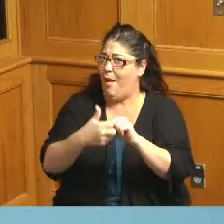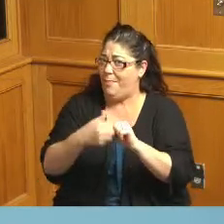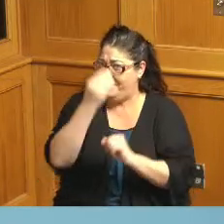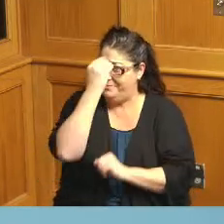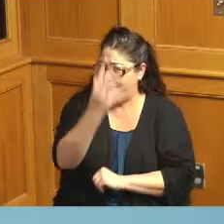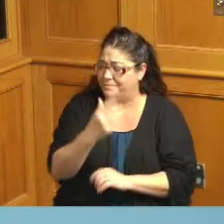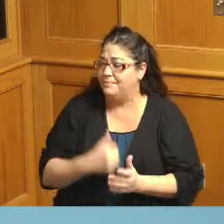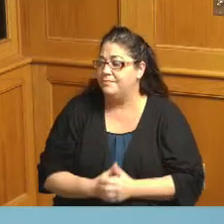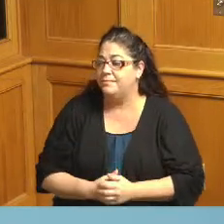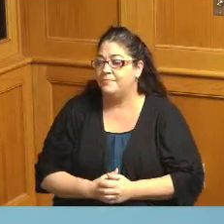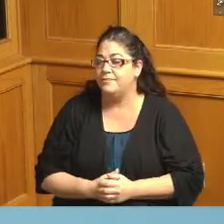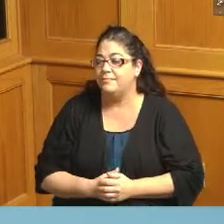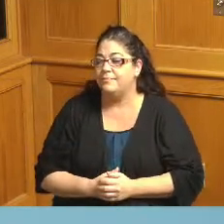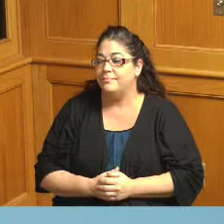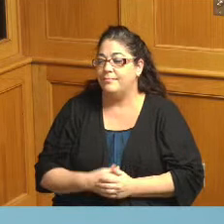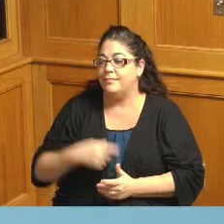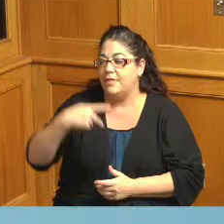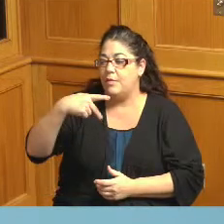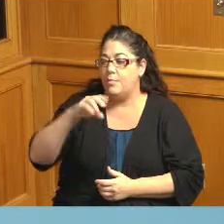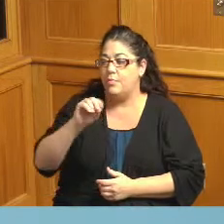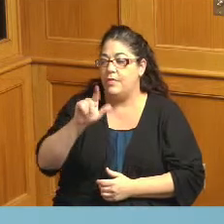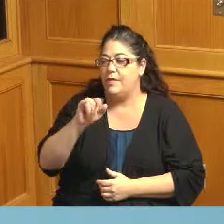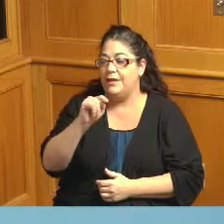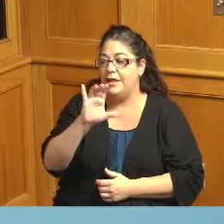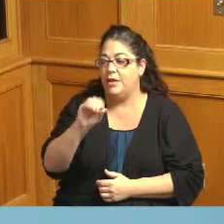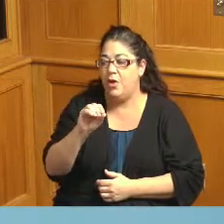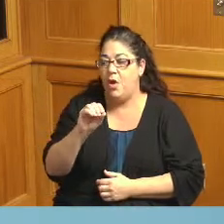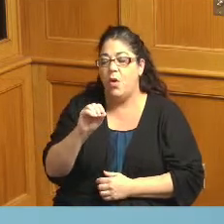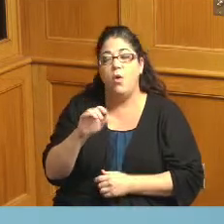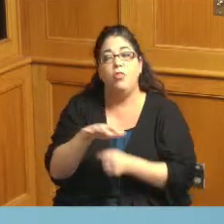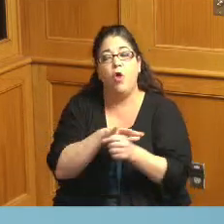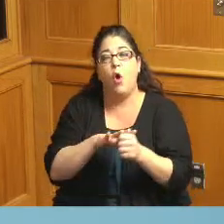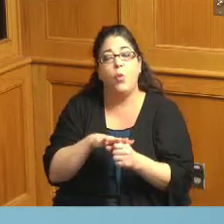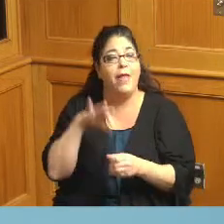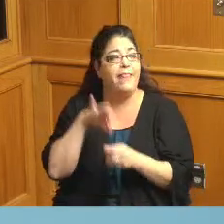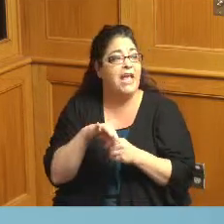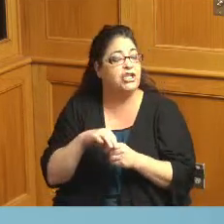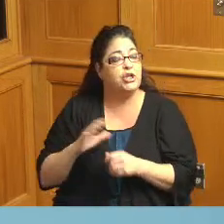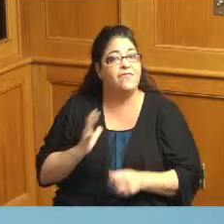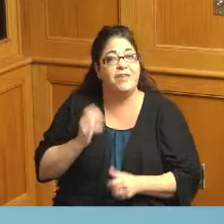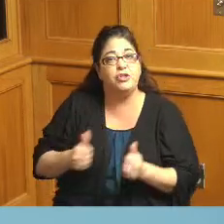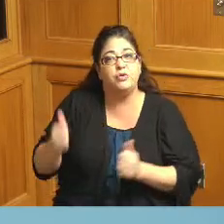this headline from Politico local elections officials are exhausted under threat and thinking